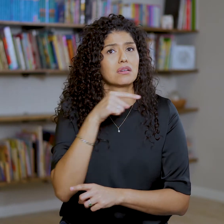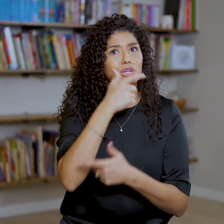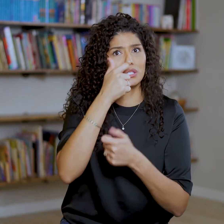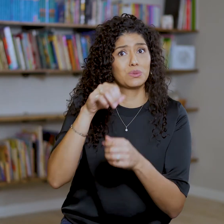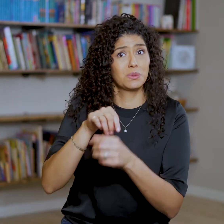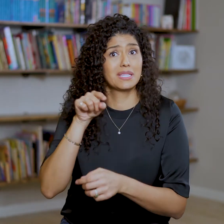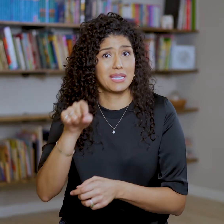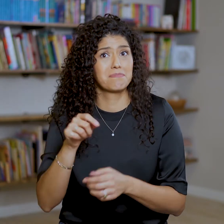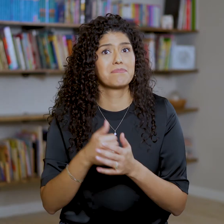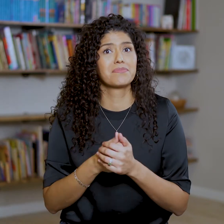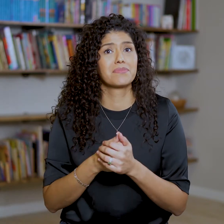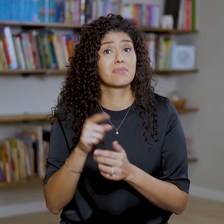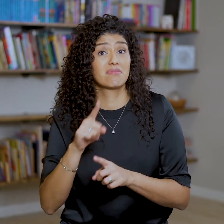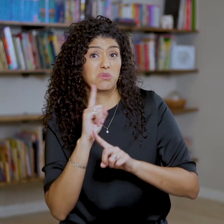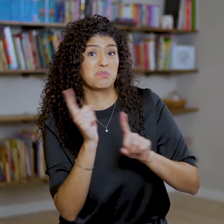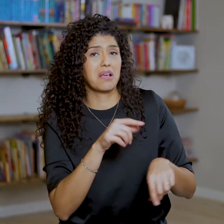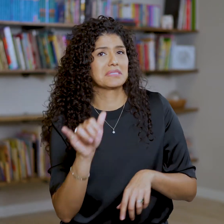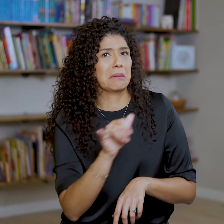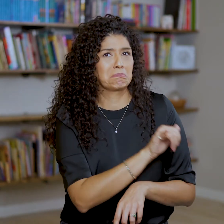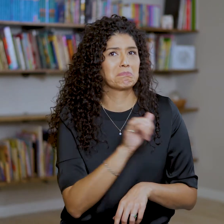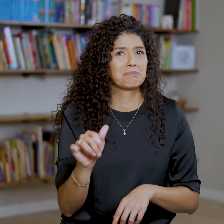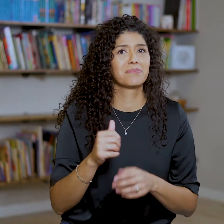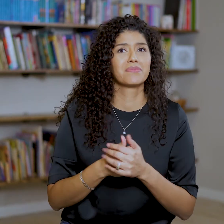know she’s interested and he reciprocates.